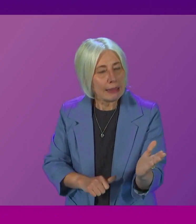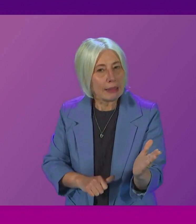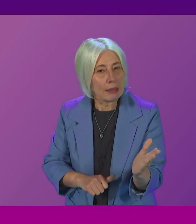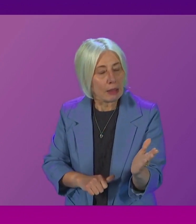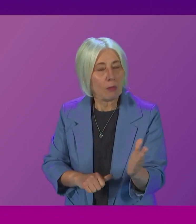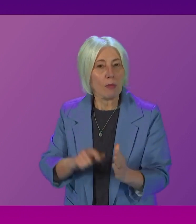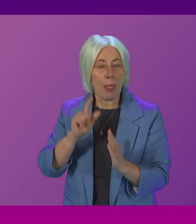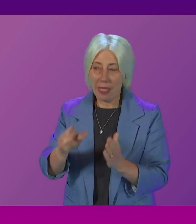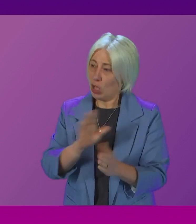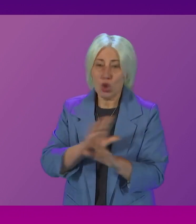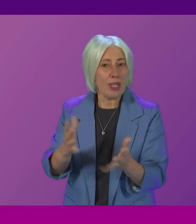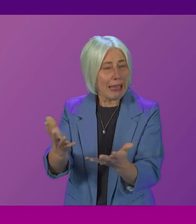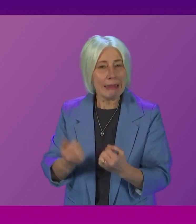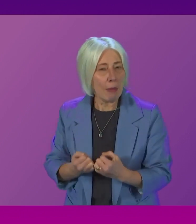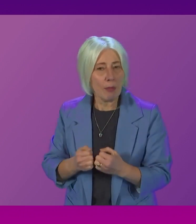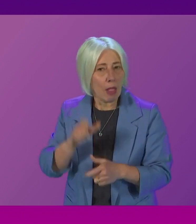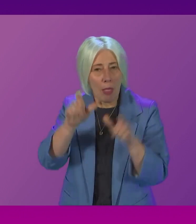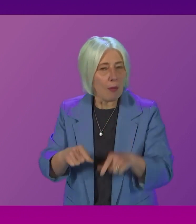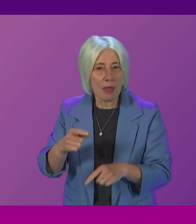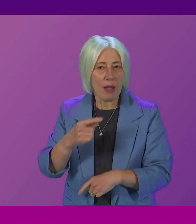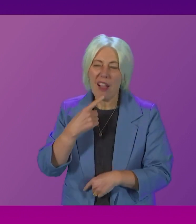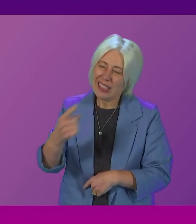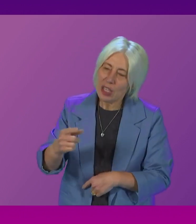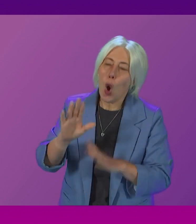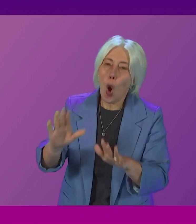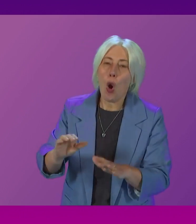for people with failing eyesight to be told that they are on a 16-month